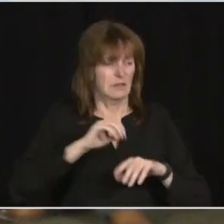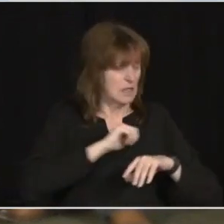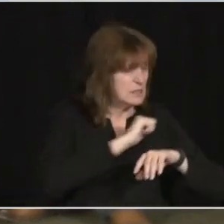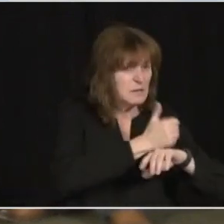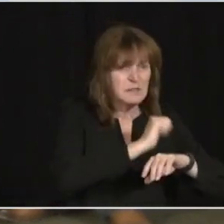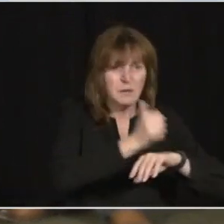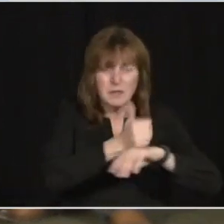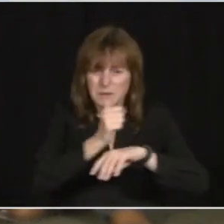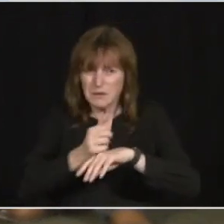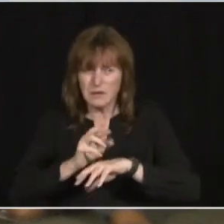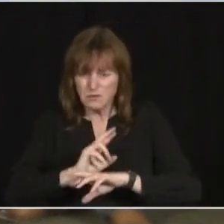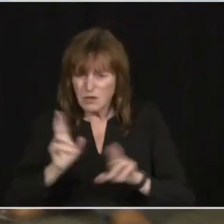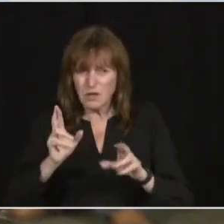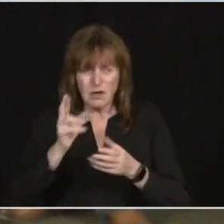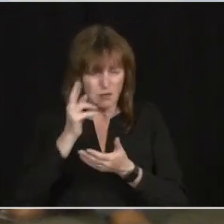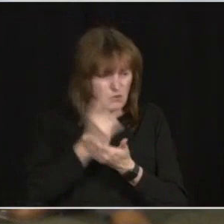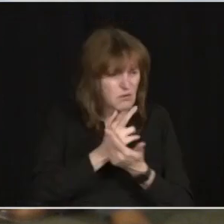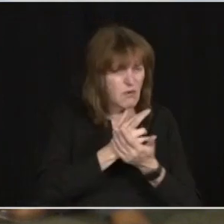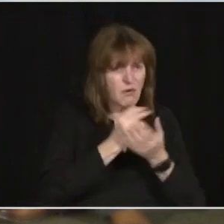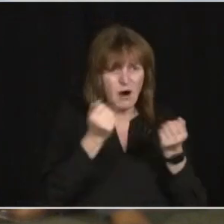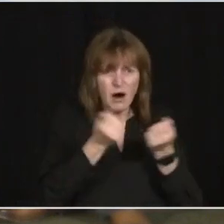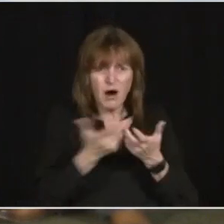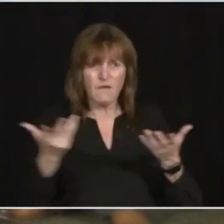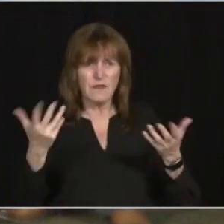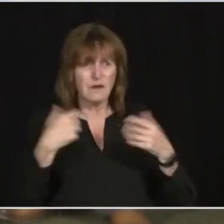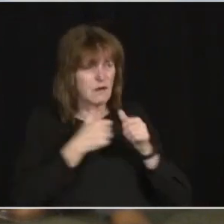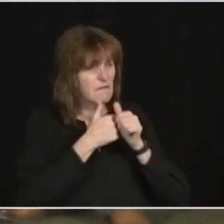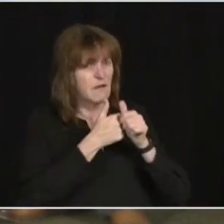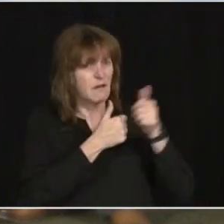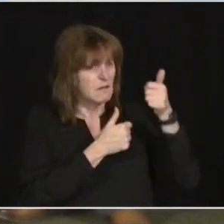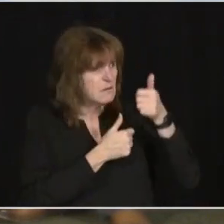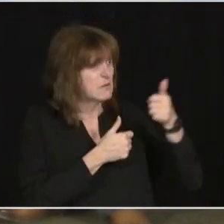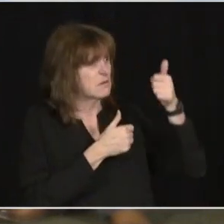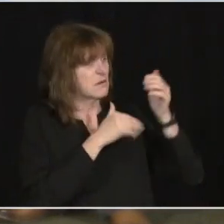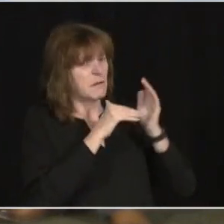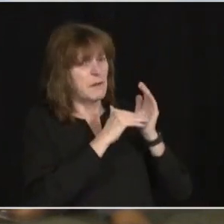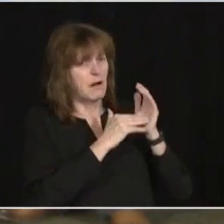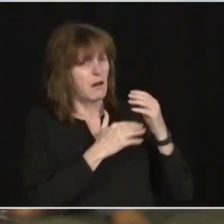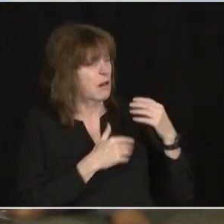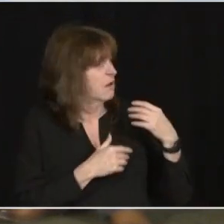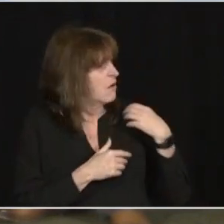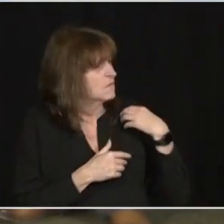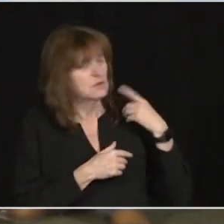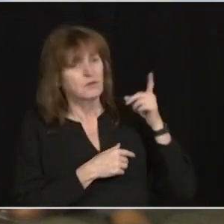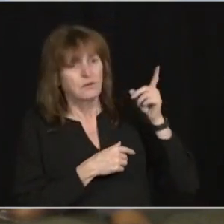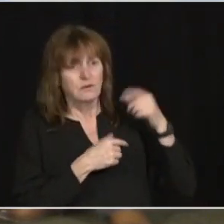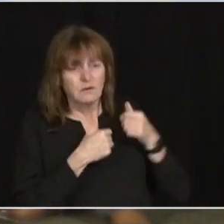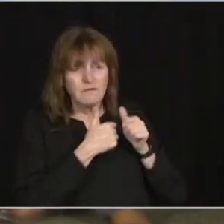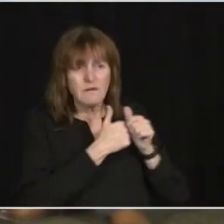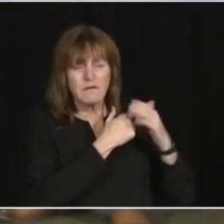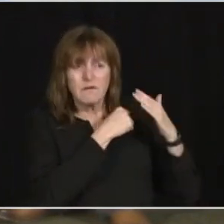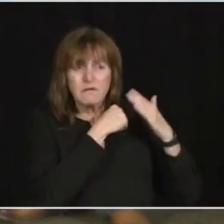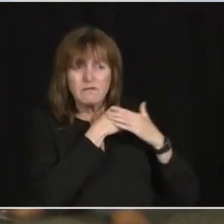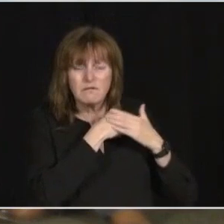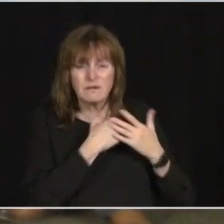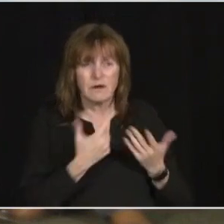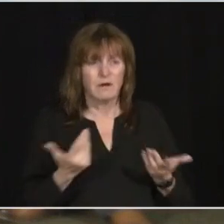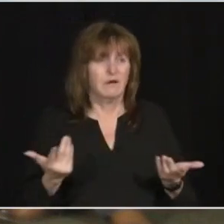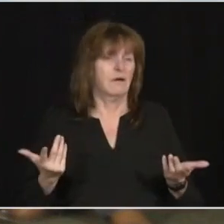Medical Officer of Health to make sure we took the measures necessary. Clearly COVID-19 is spreading in a different way, and more